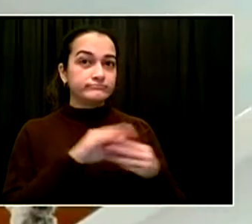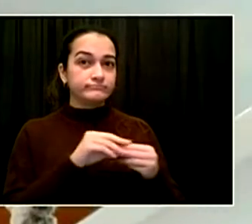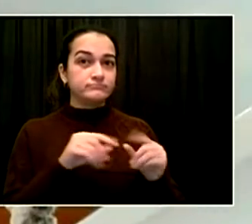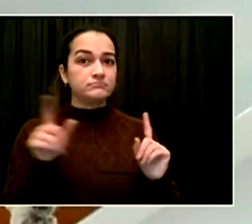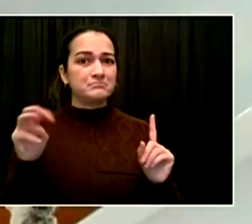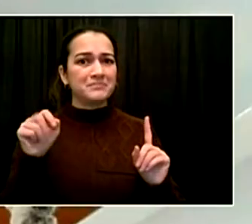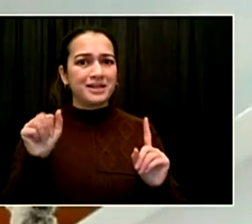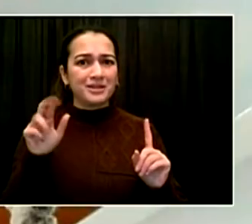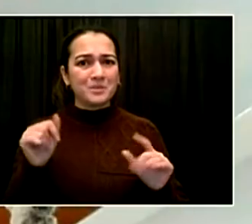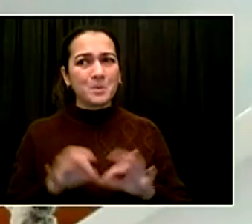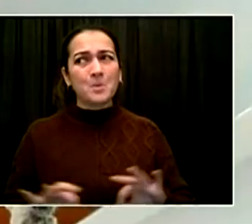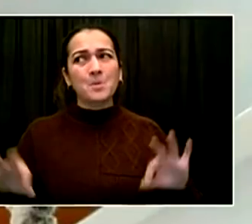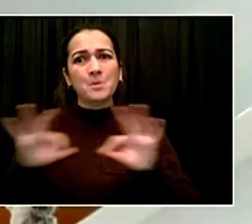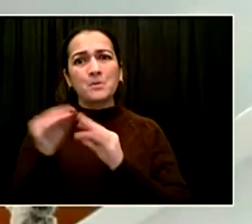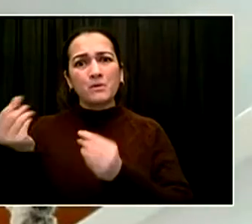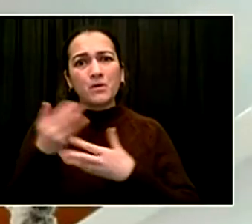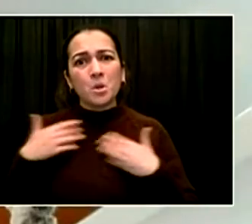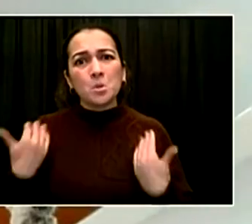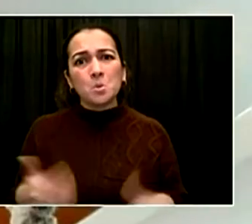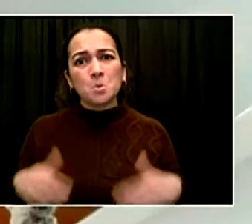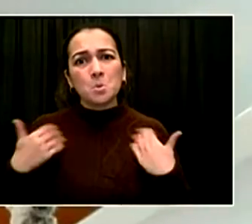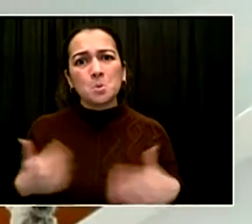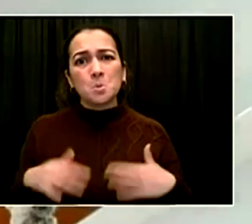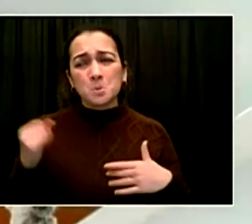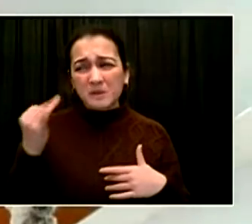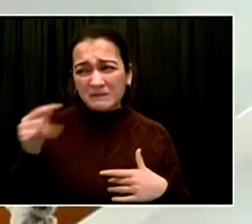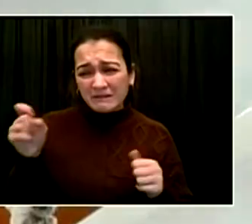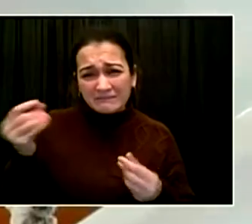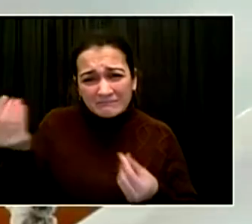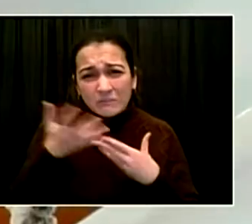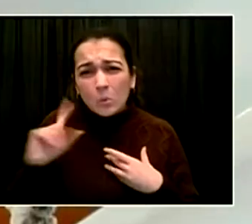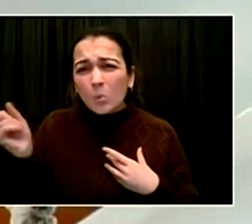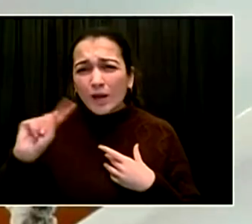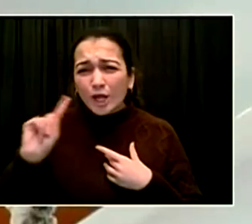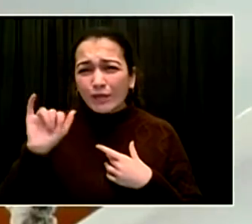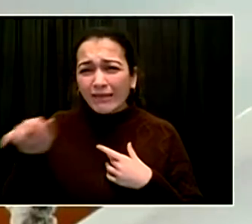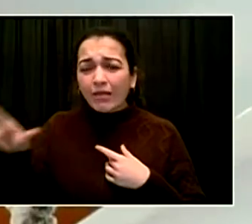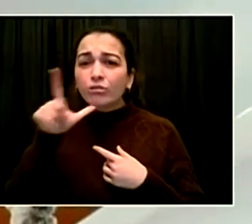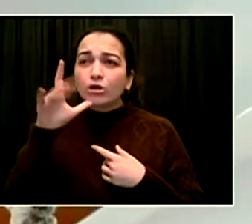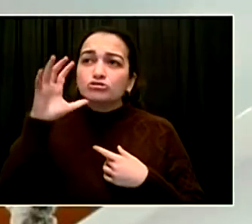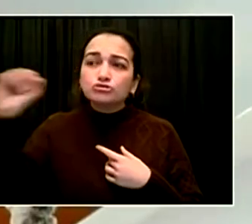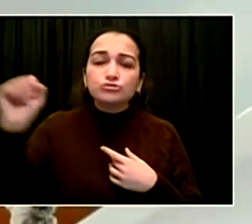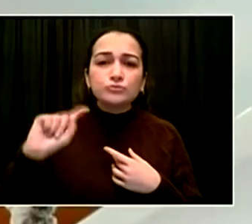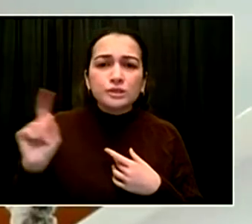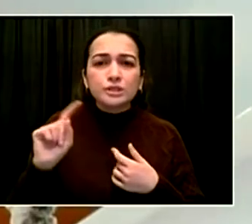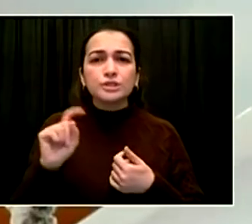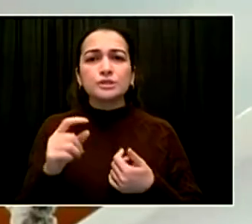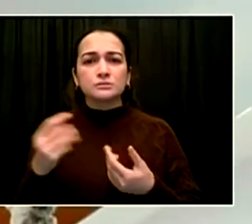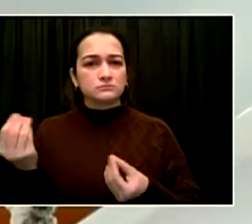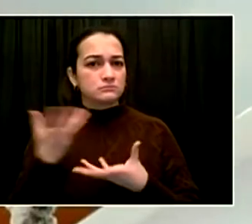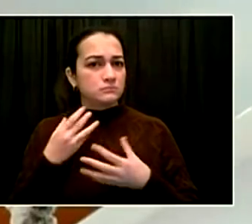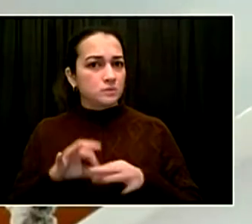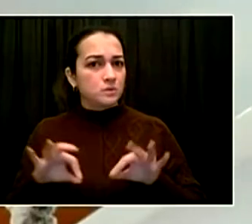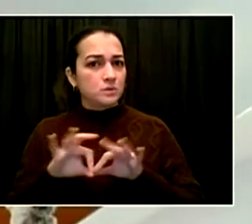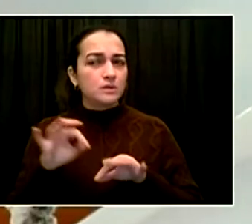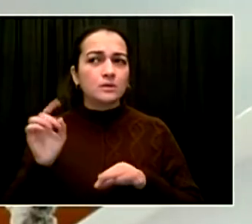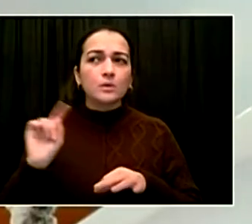AT THE END OF THE DAY, I APPRECIATE THE FEEDBACK AND IF THERE ARE, THERE'S A DELAY IN